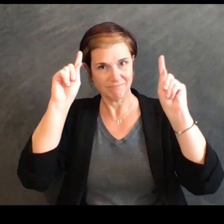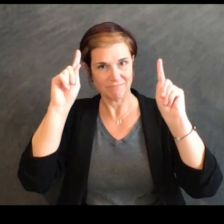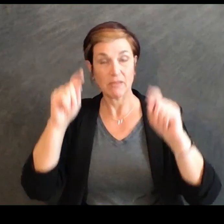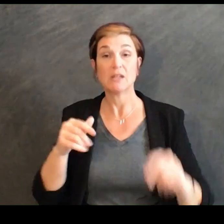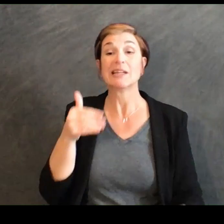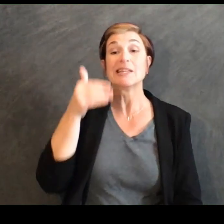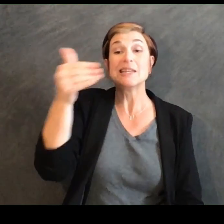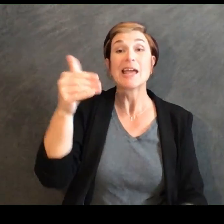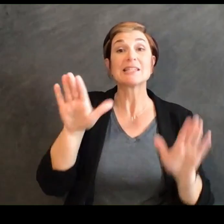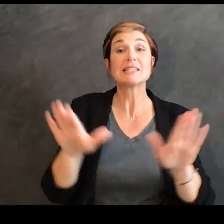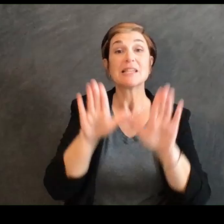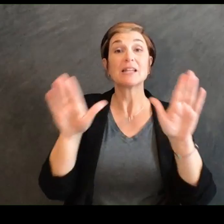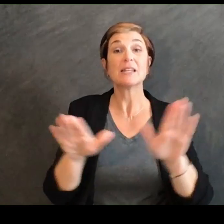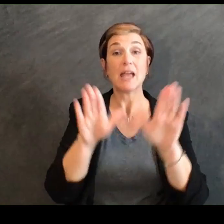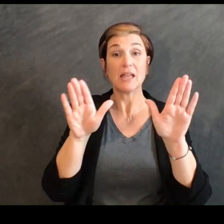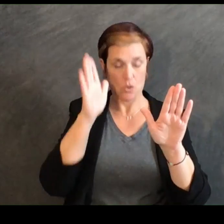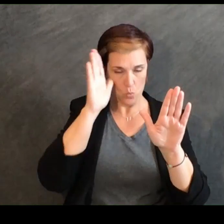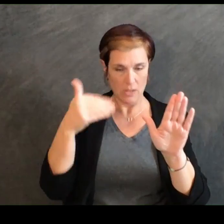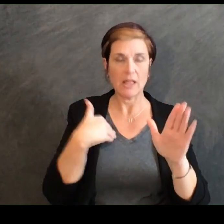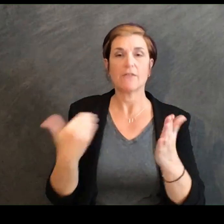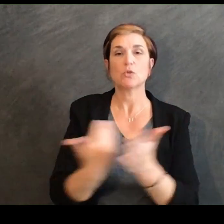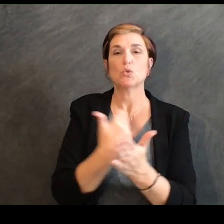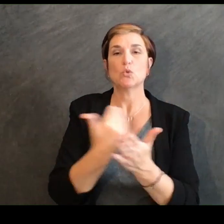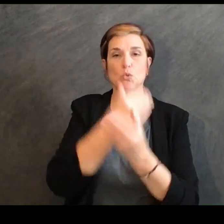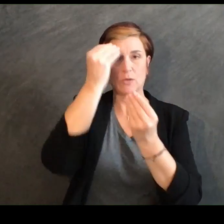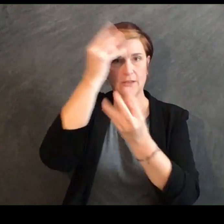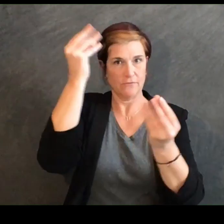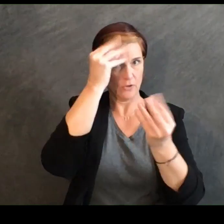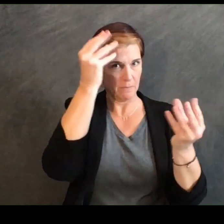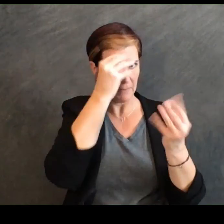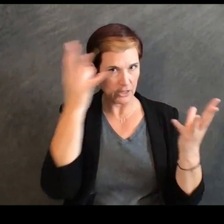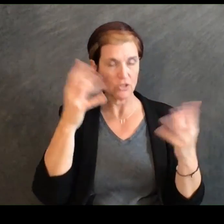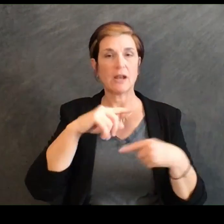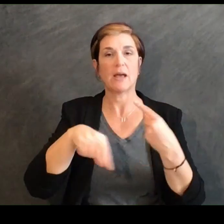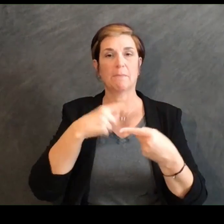to give specific guidance on a-- on when the website will be available you can go